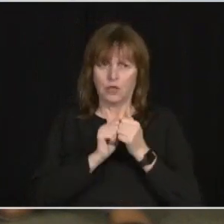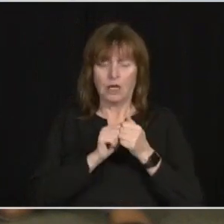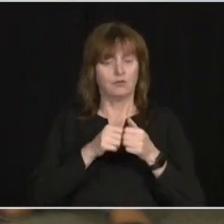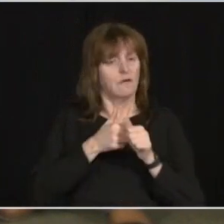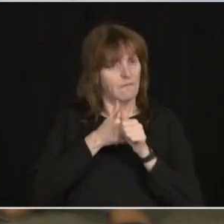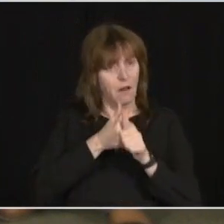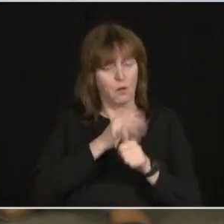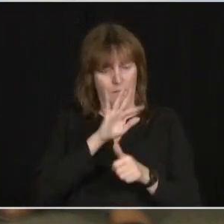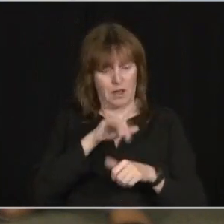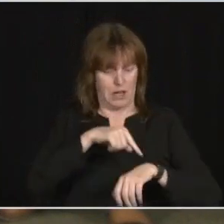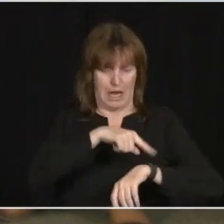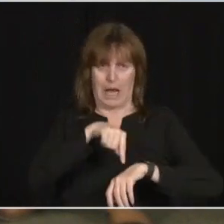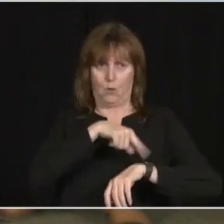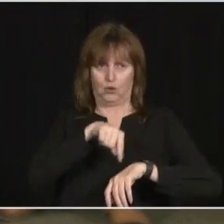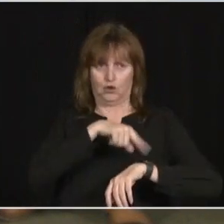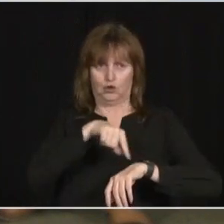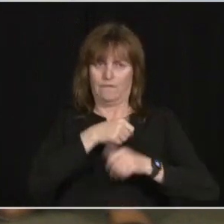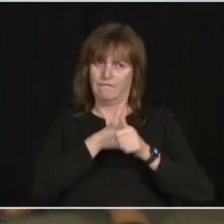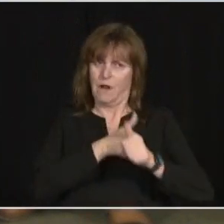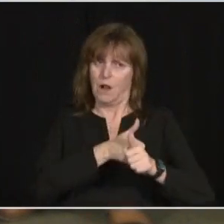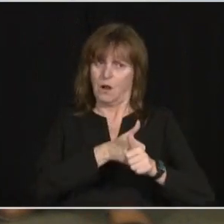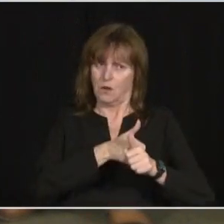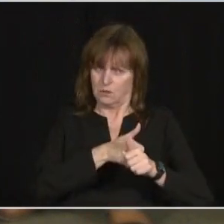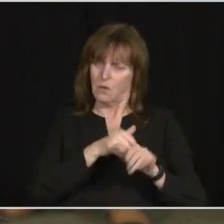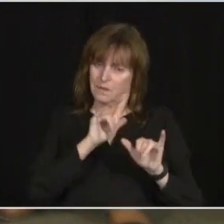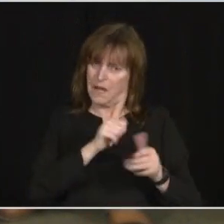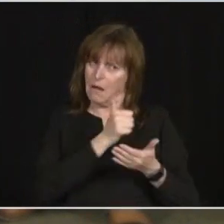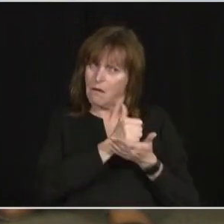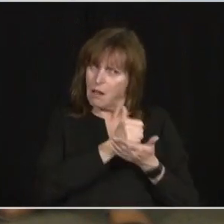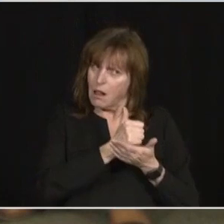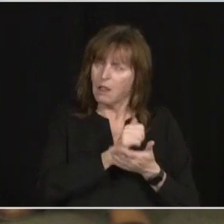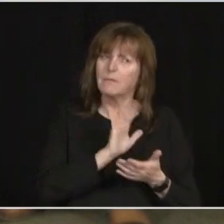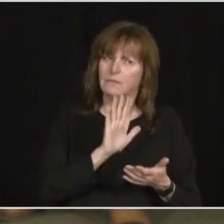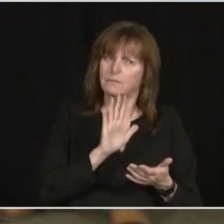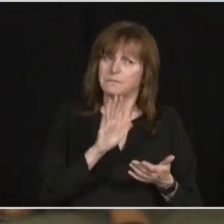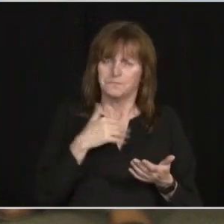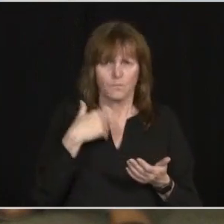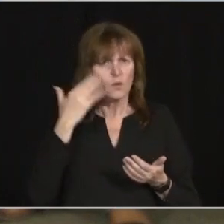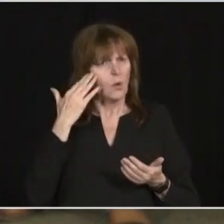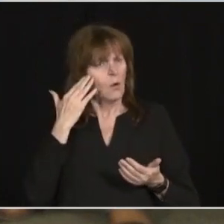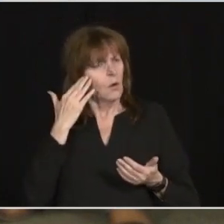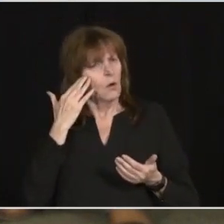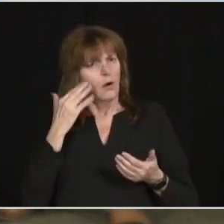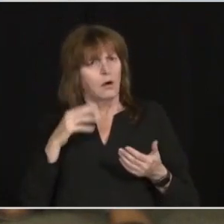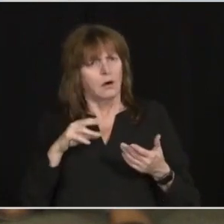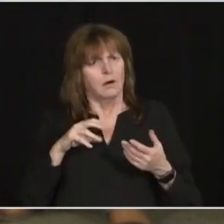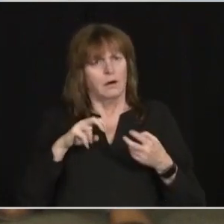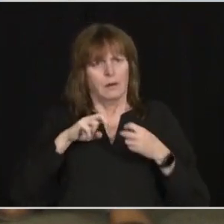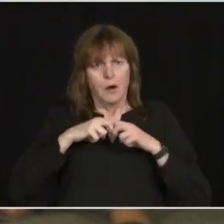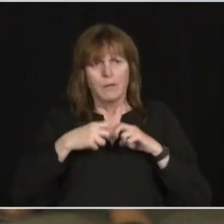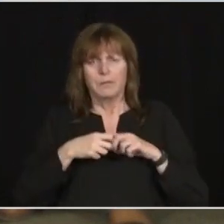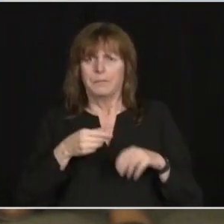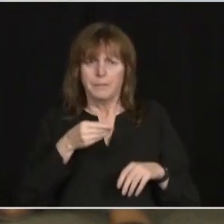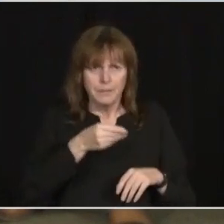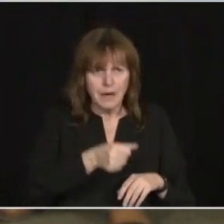We know that there's a problem right now with the for them getting paid for the virtual visits.